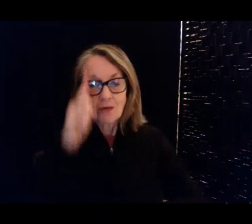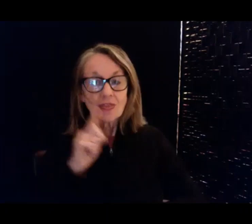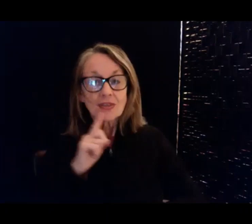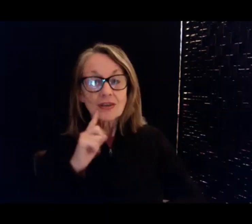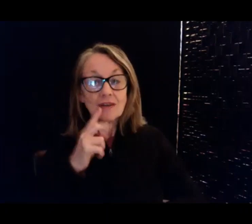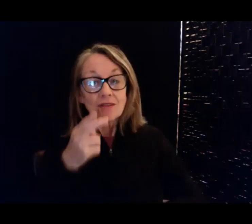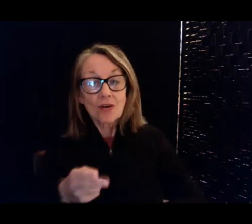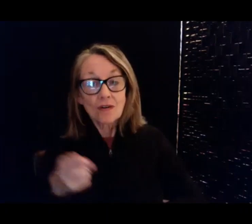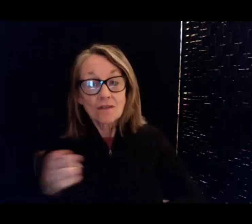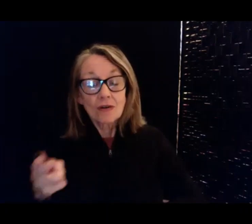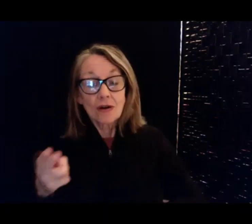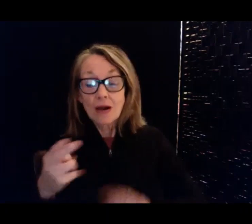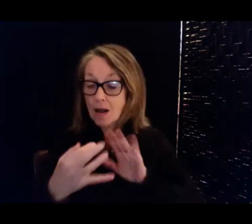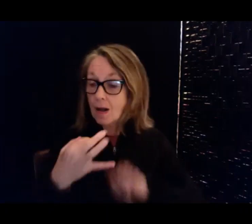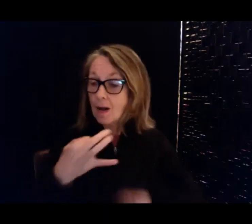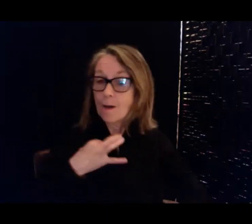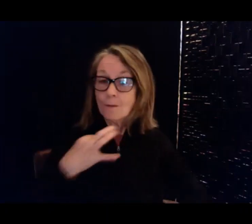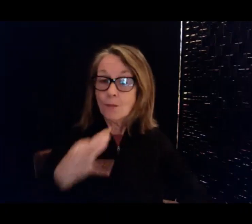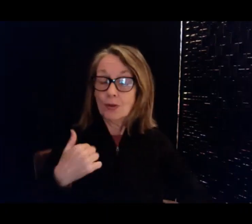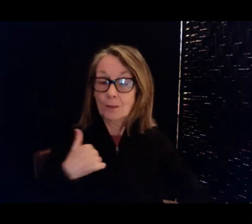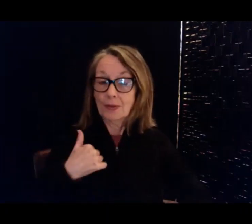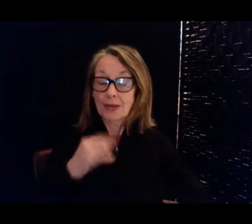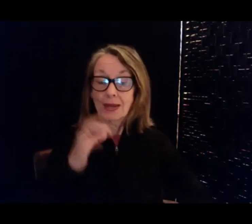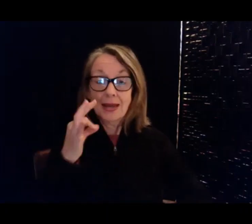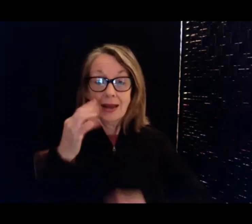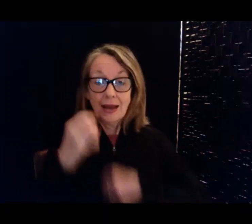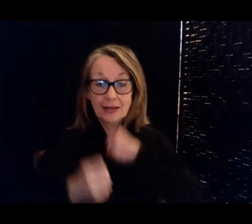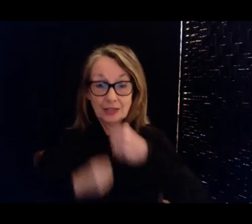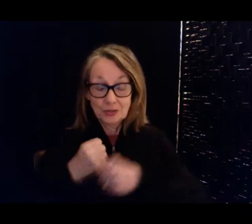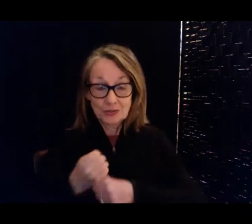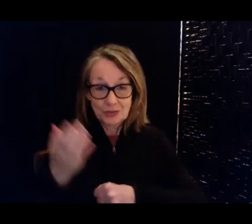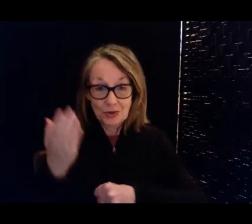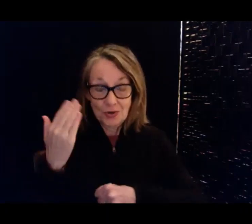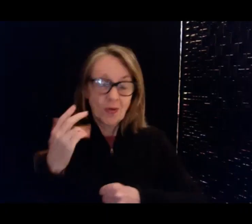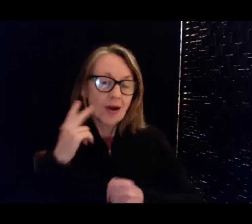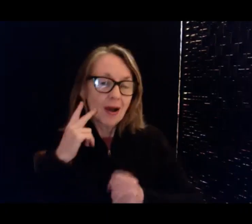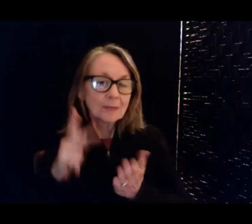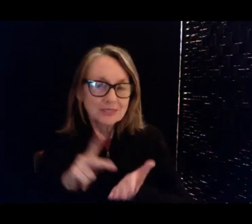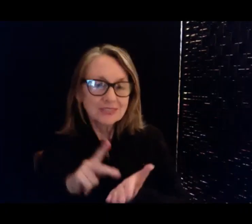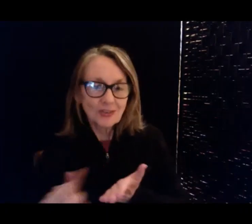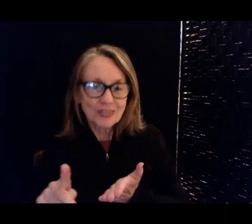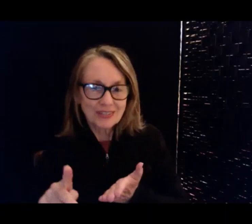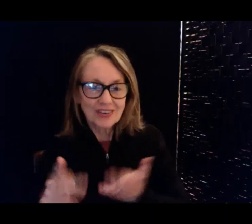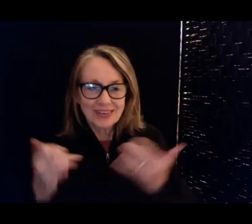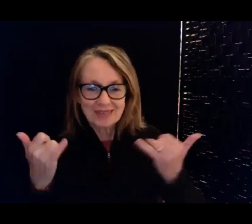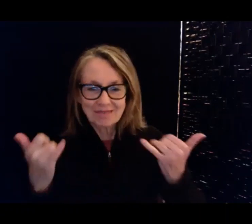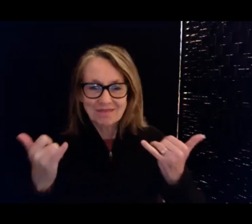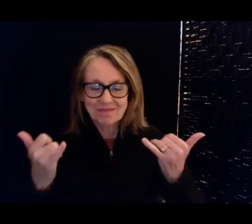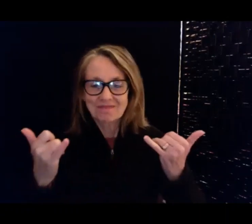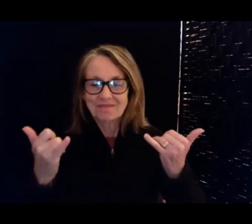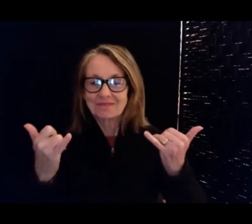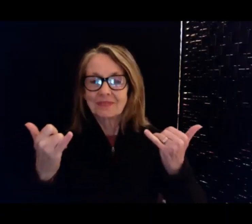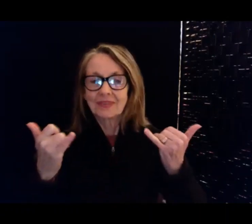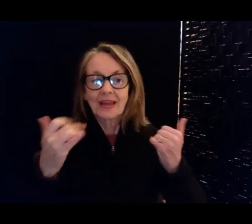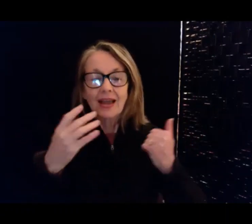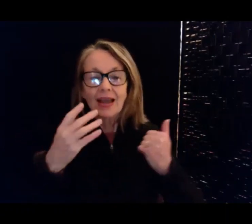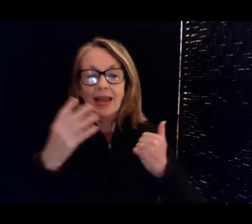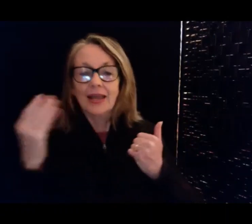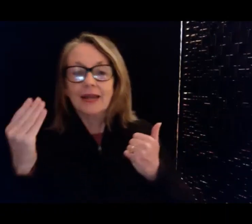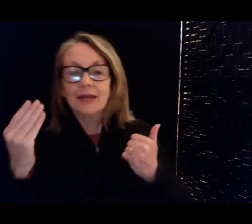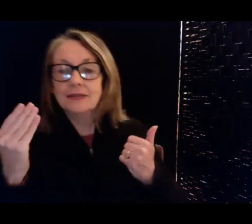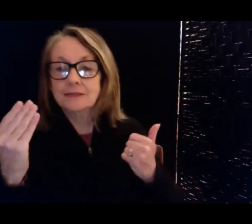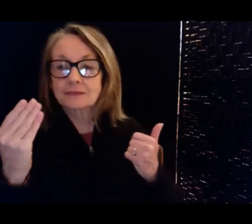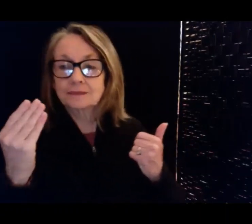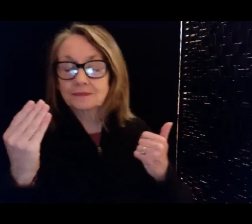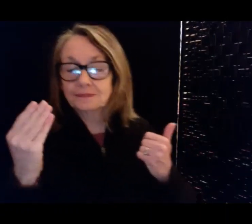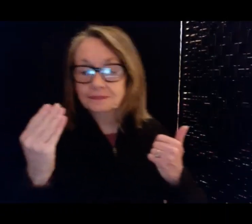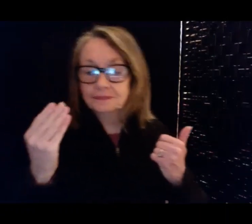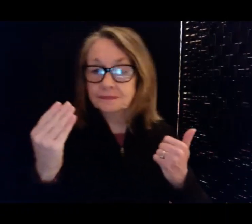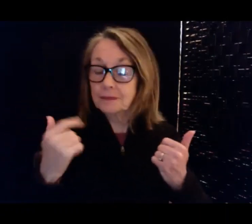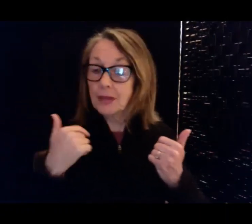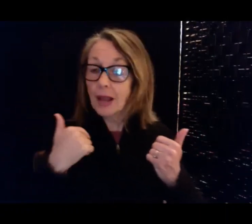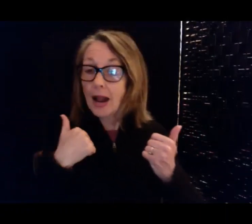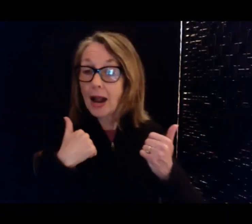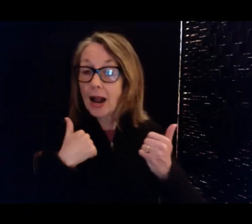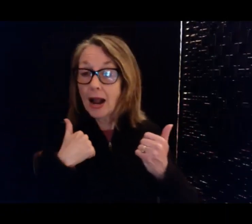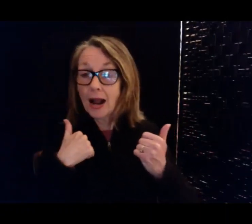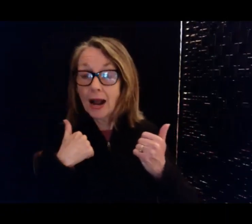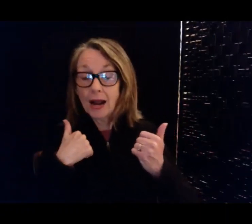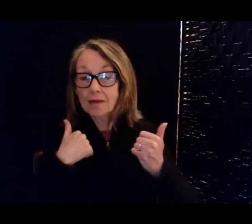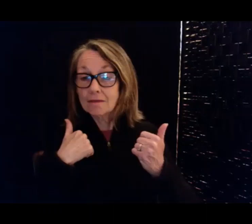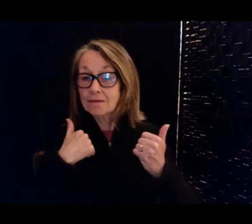to the Commission I'm presently the secretary and I have been through many